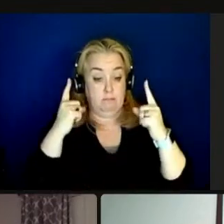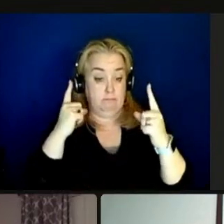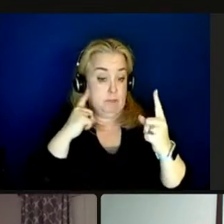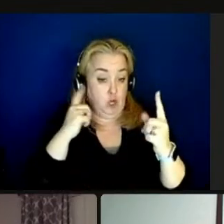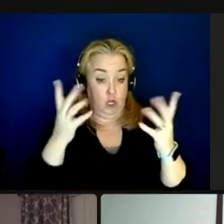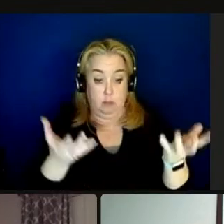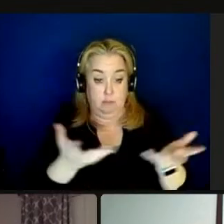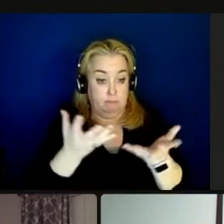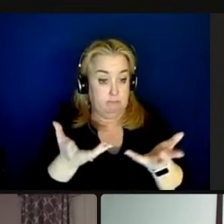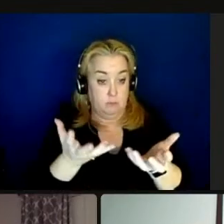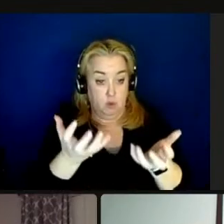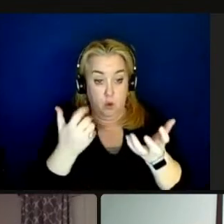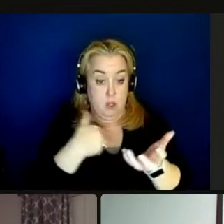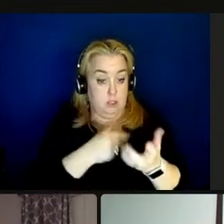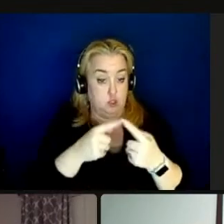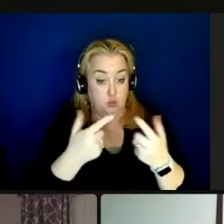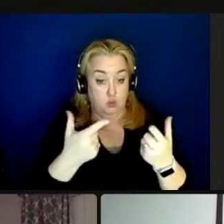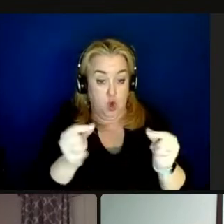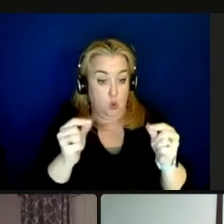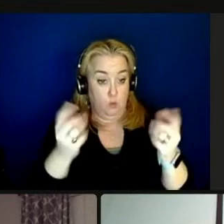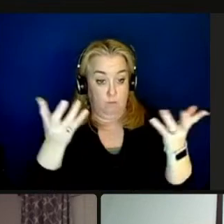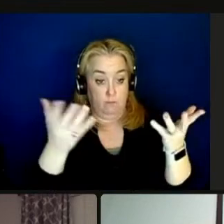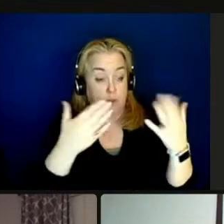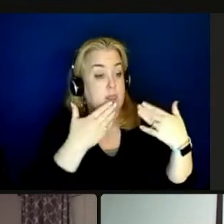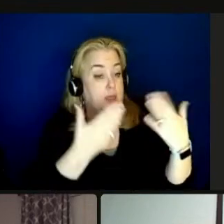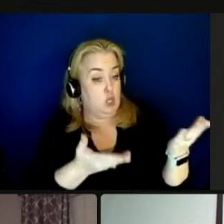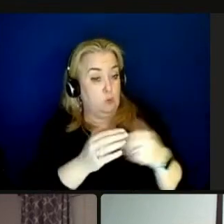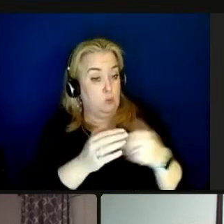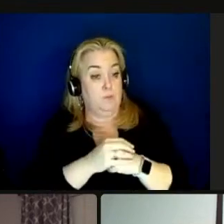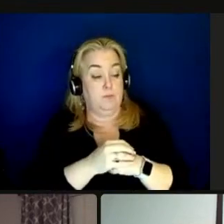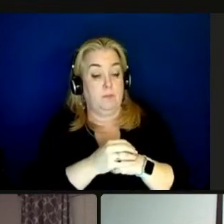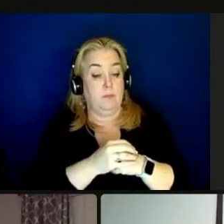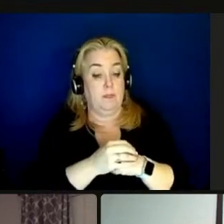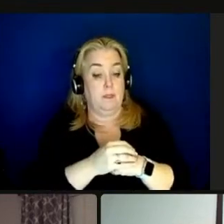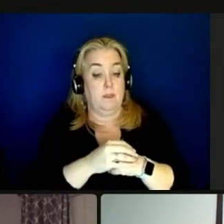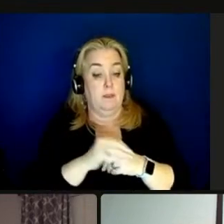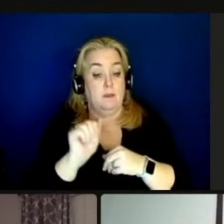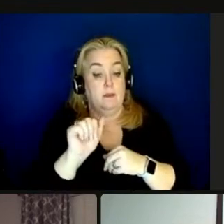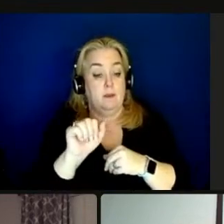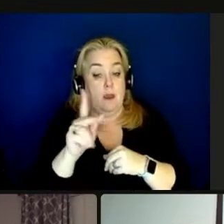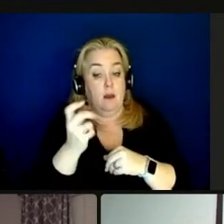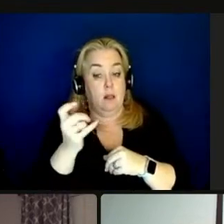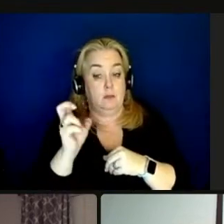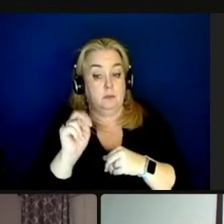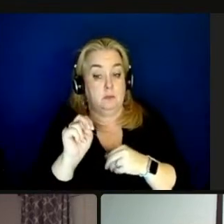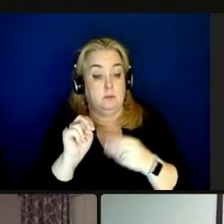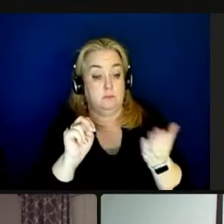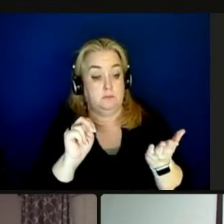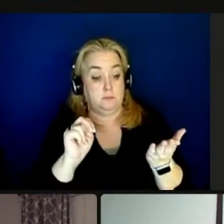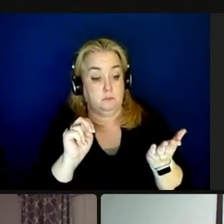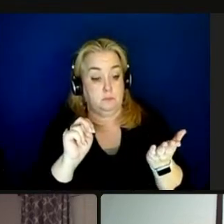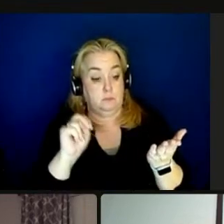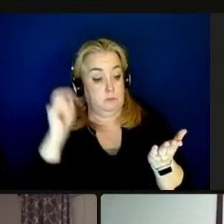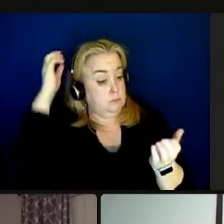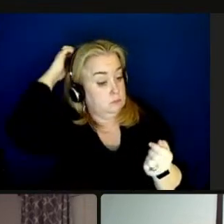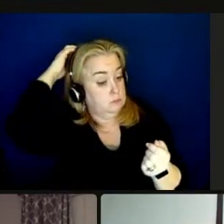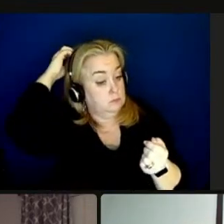I LOOK FORWARD TO YOUR INPUT IN YOUR FEEDBACK THIS EVENING AND